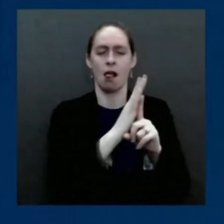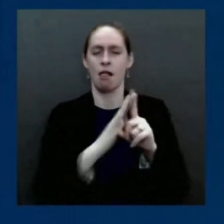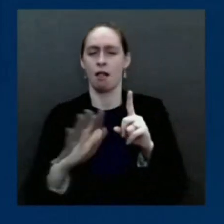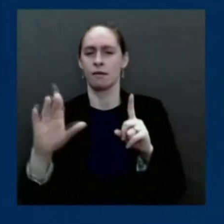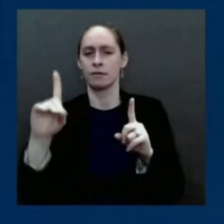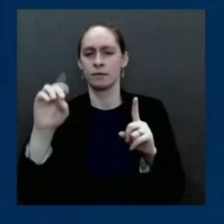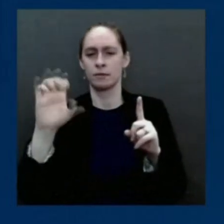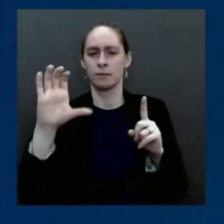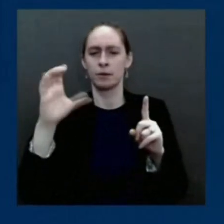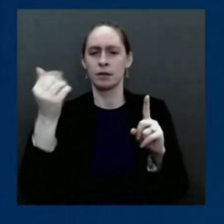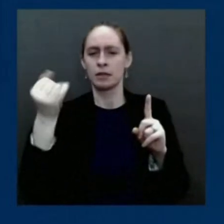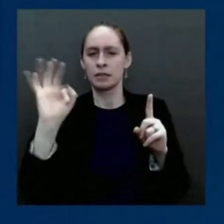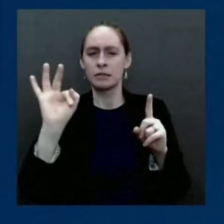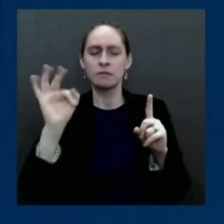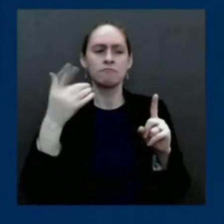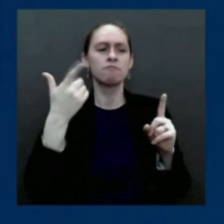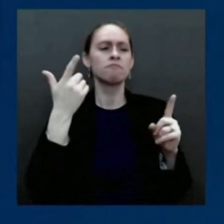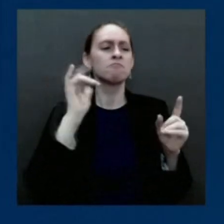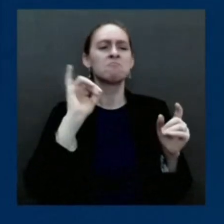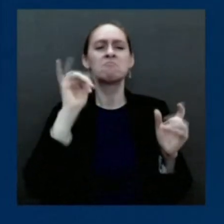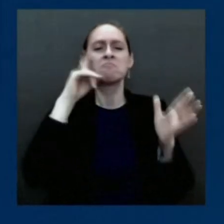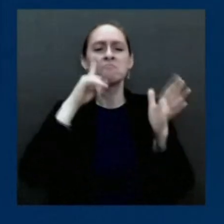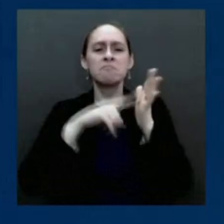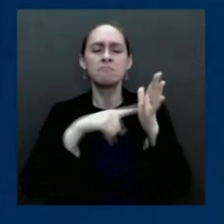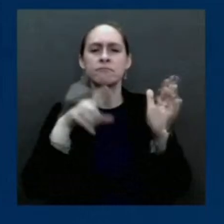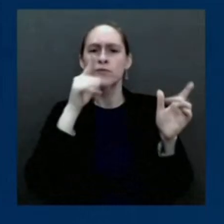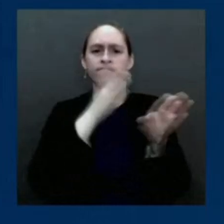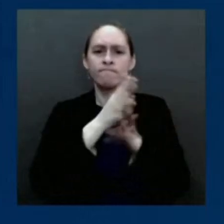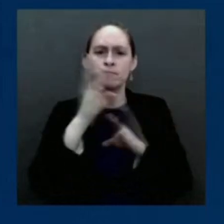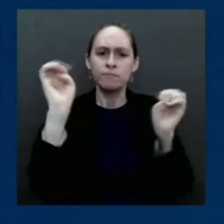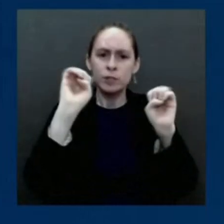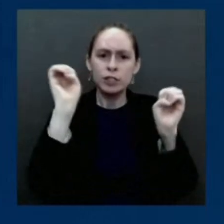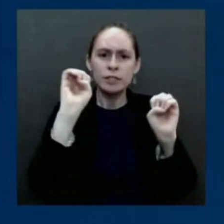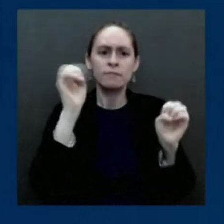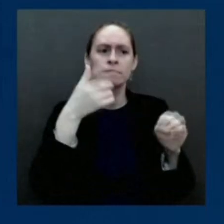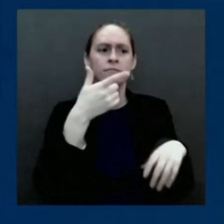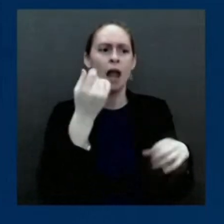THE LIST OF PRESENTATION TO